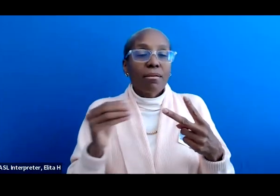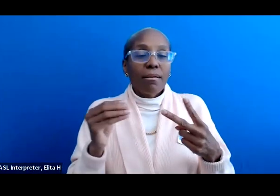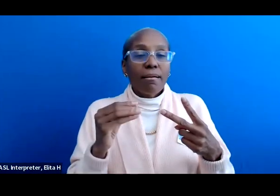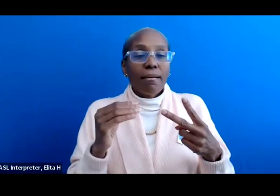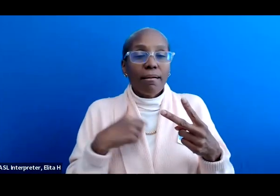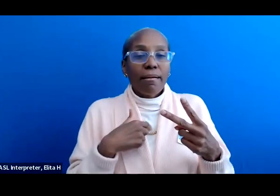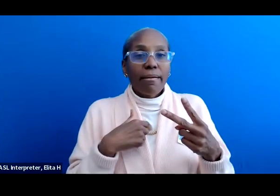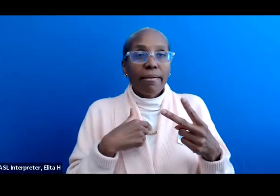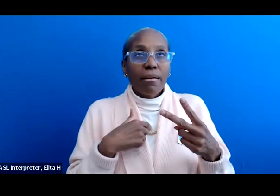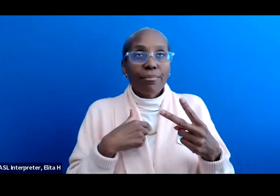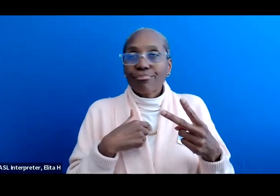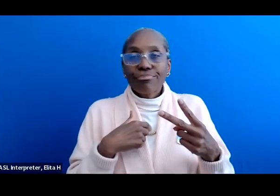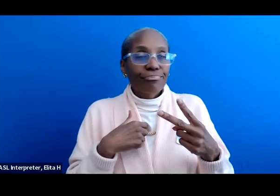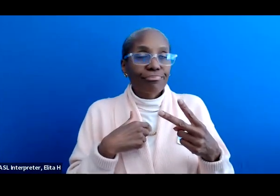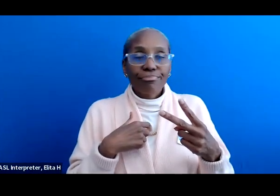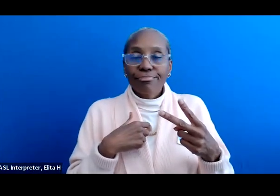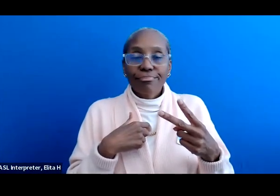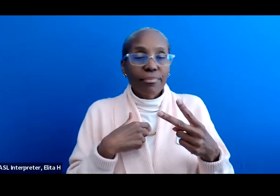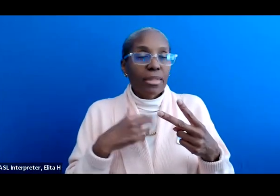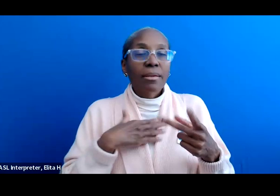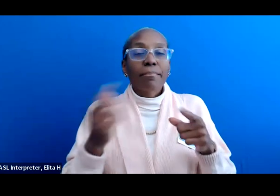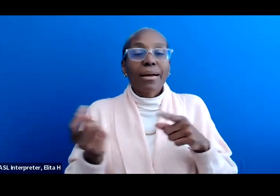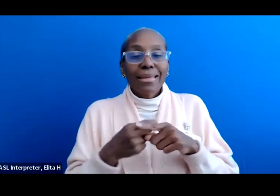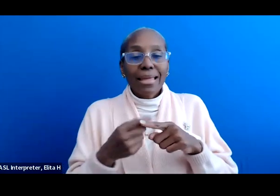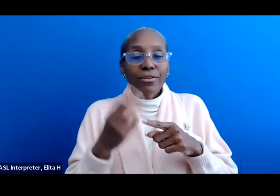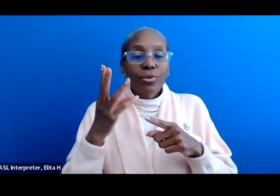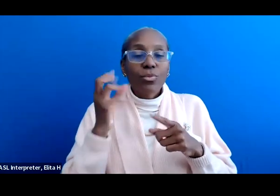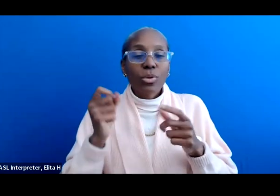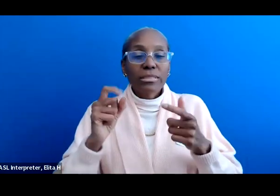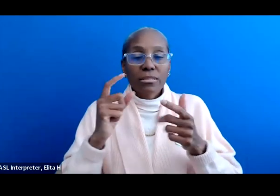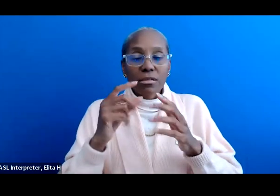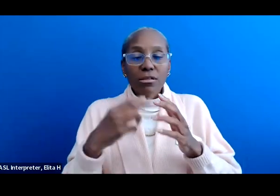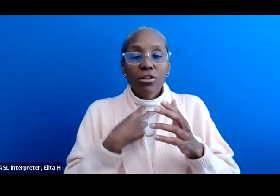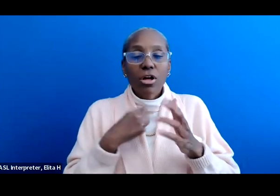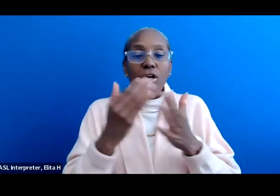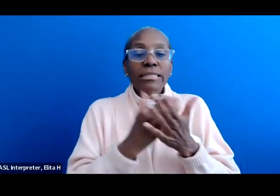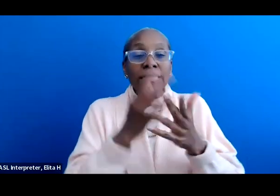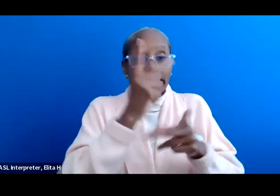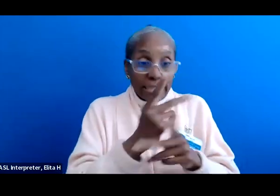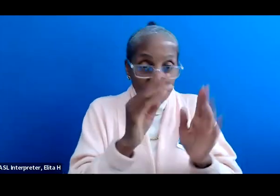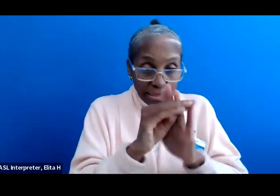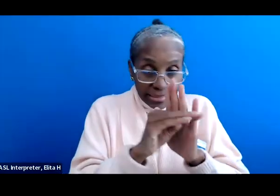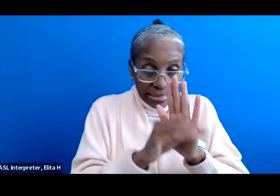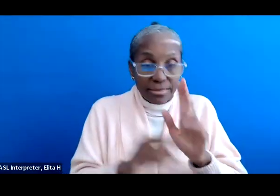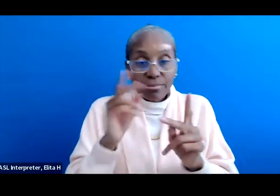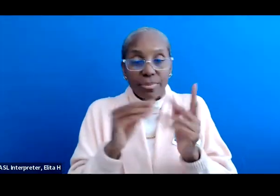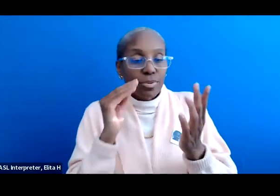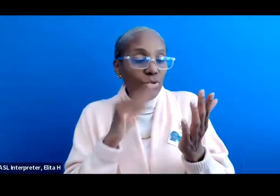“It was my catheter was clogged or something.” Keep a little list because sometimes if people know their triggers, then they don't